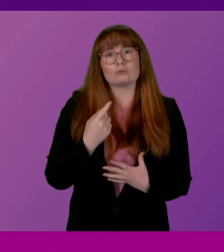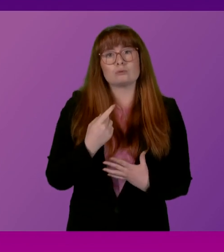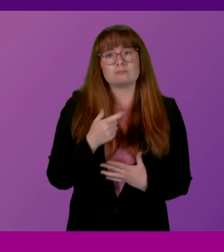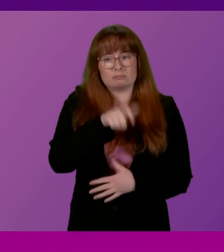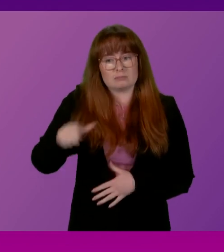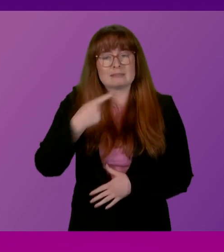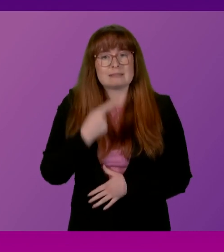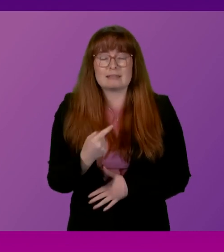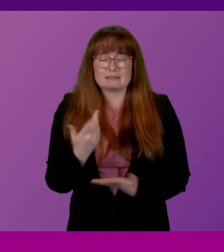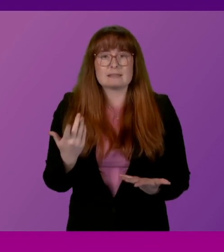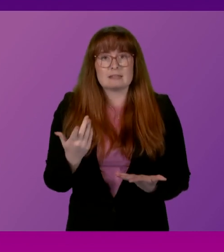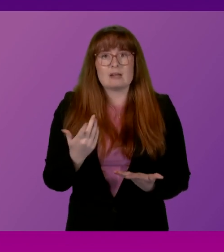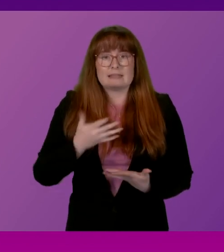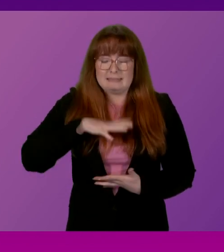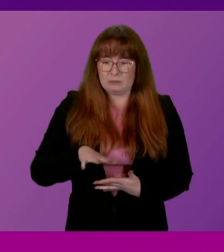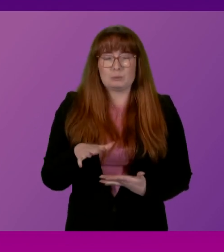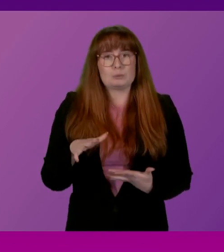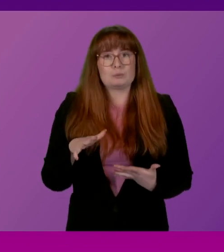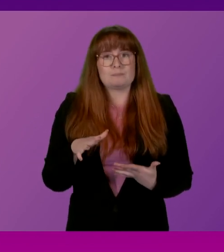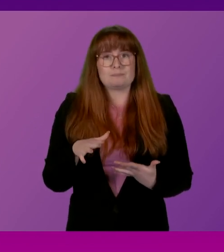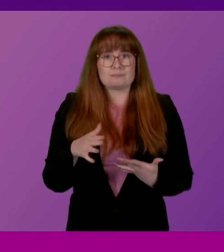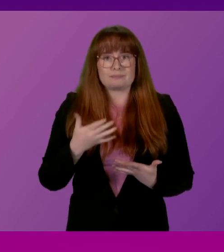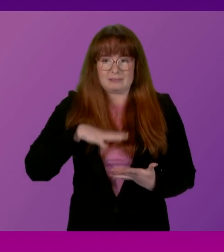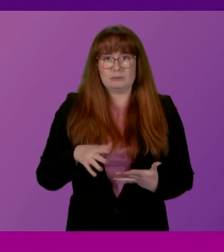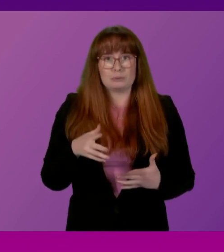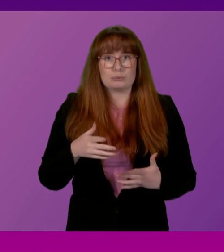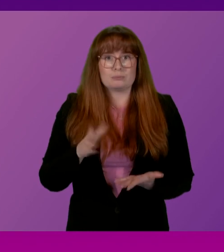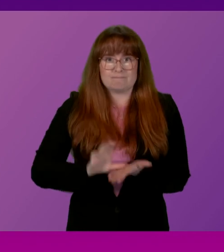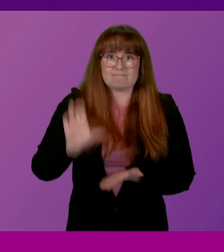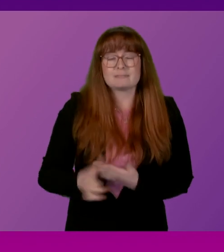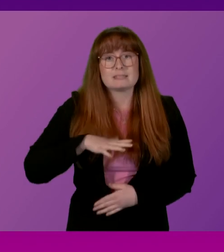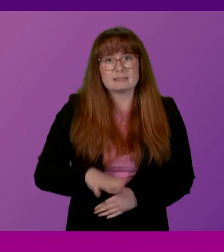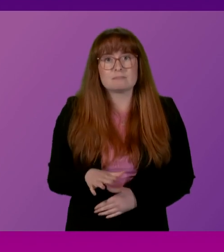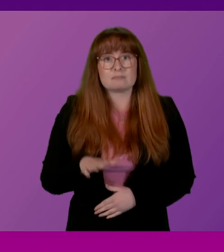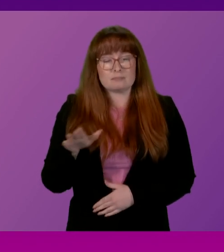that they need to make as “slash and burn”. Deputy Chief Officer David Page said: